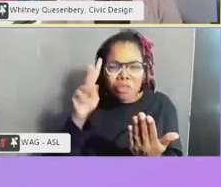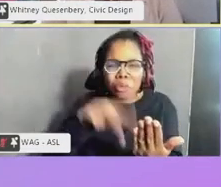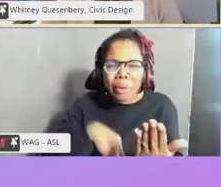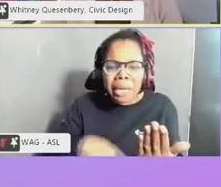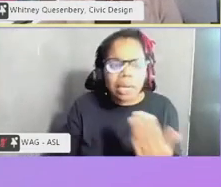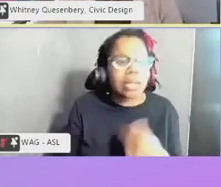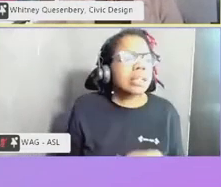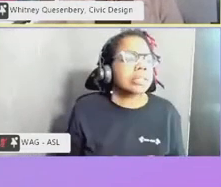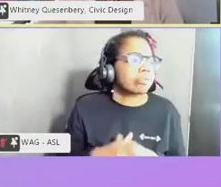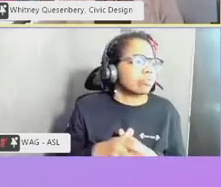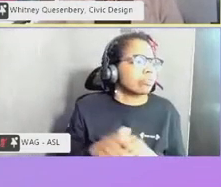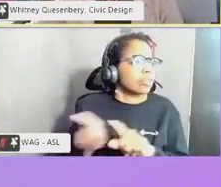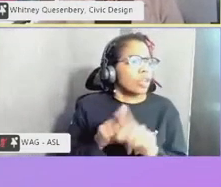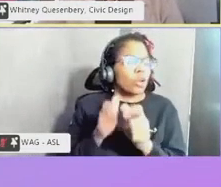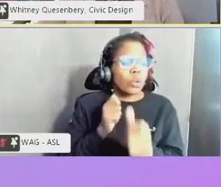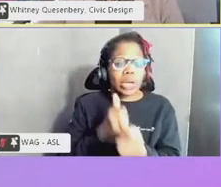most frequent complaints about ballot design is that